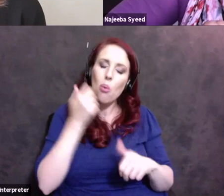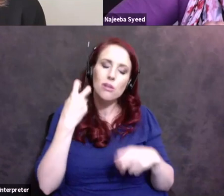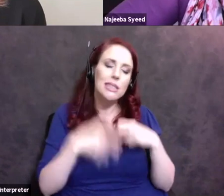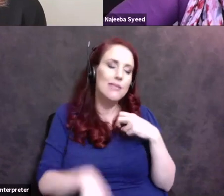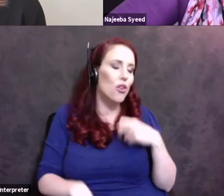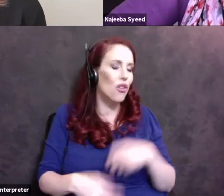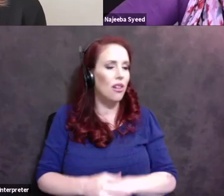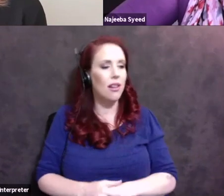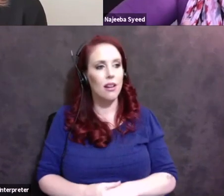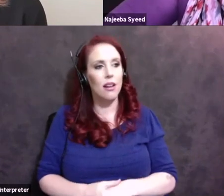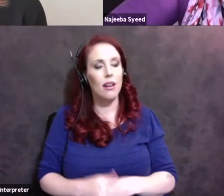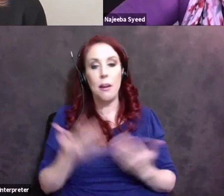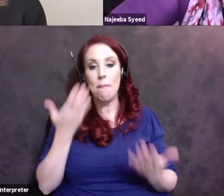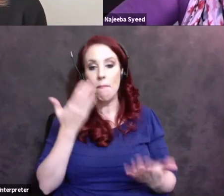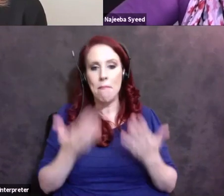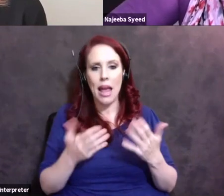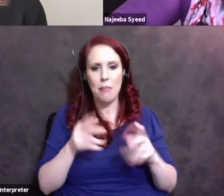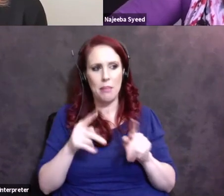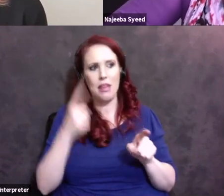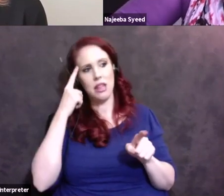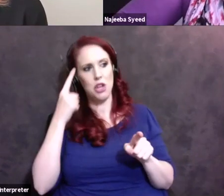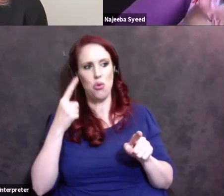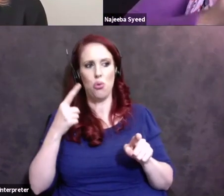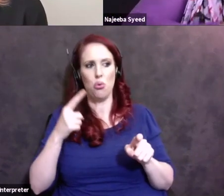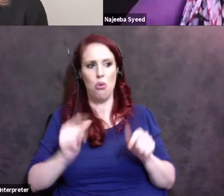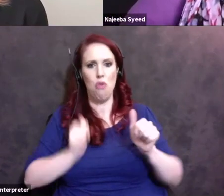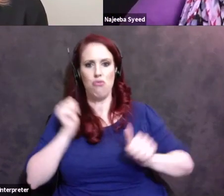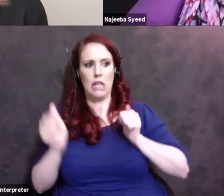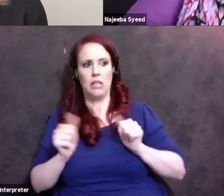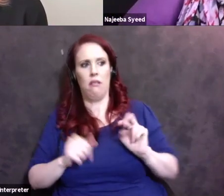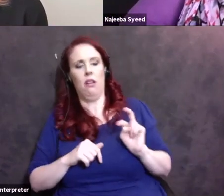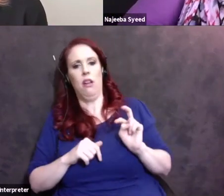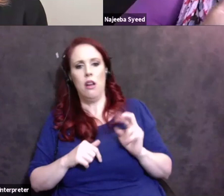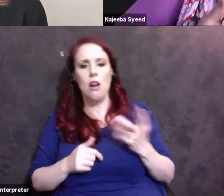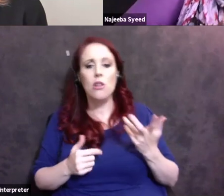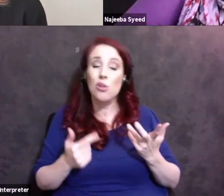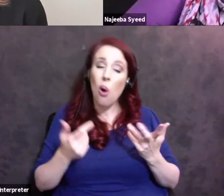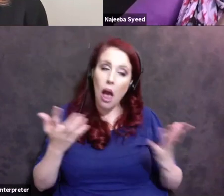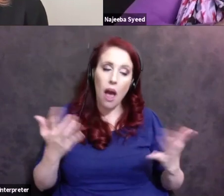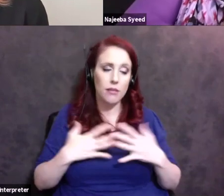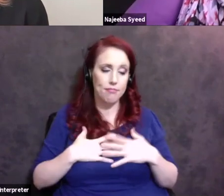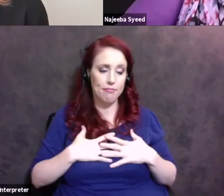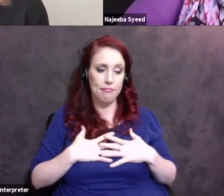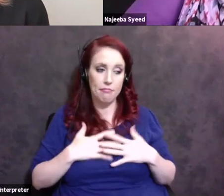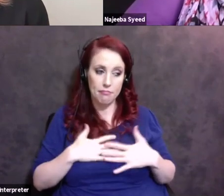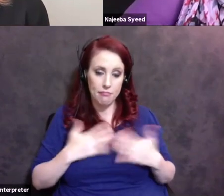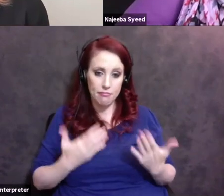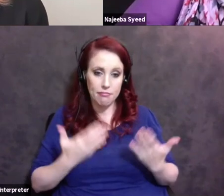it might be interpreted as being hostile, so I would recommend not having that conversation